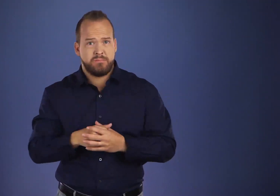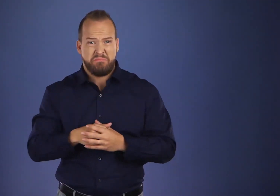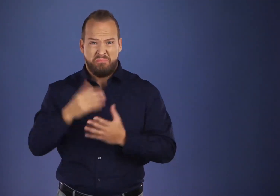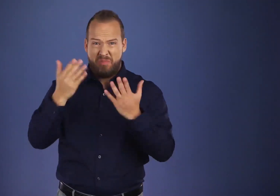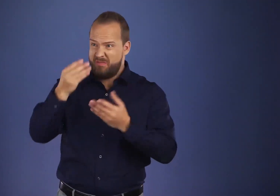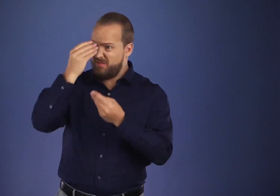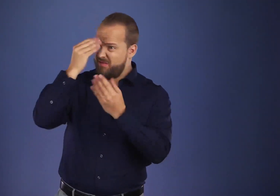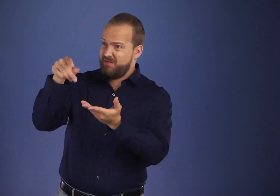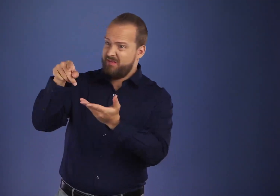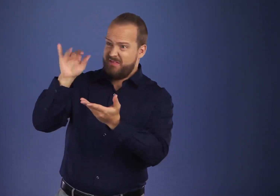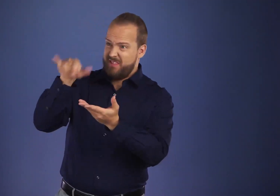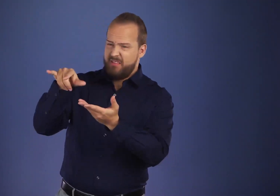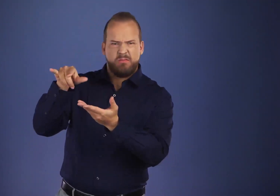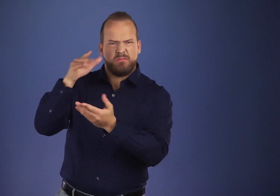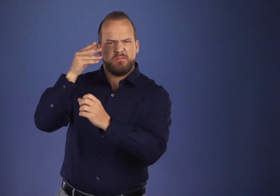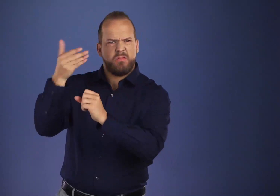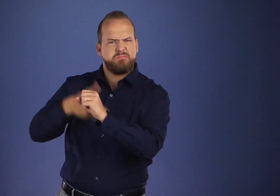and become unemployable?